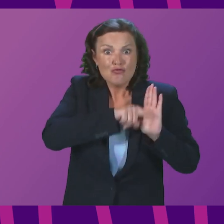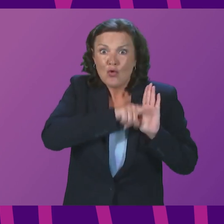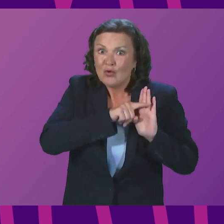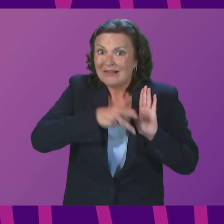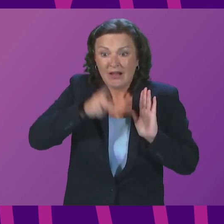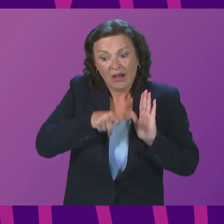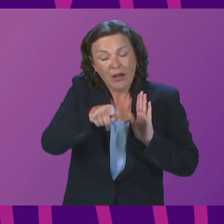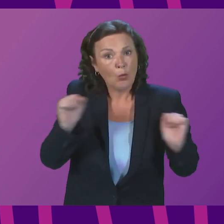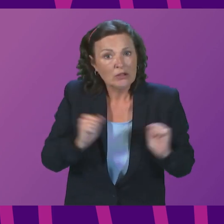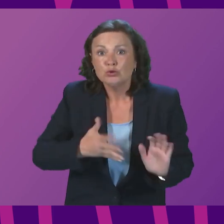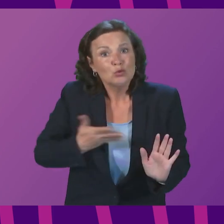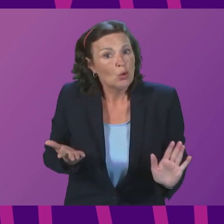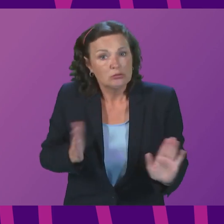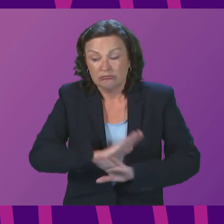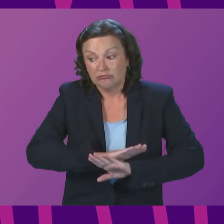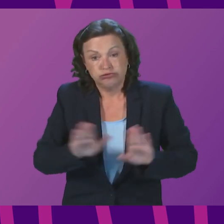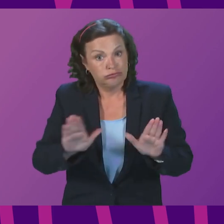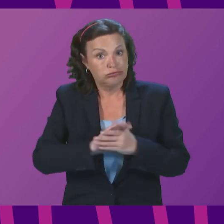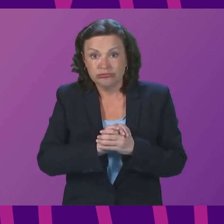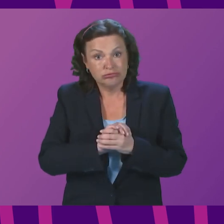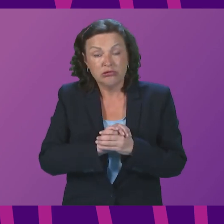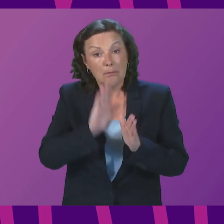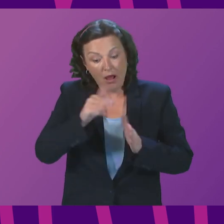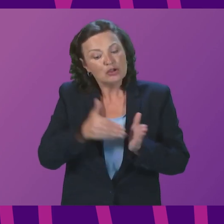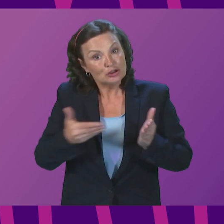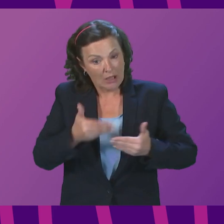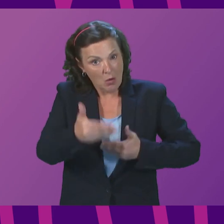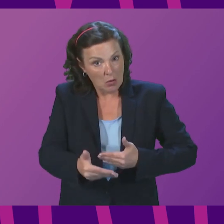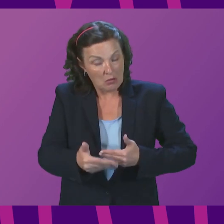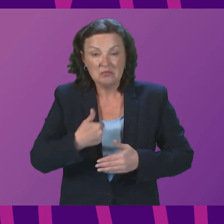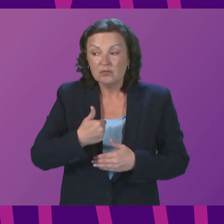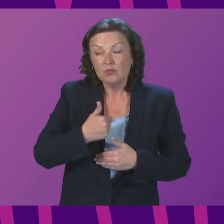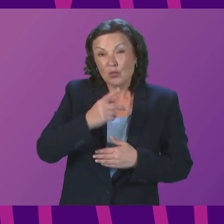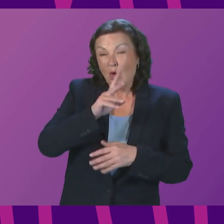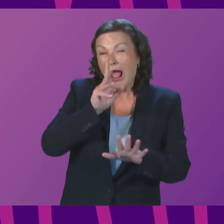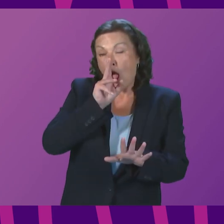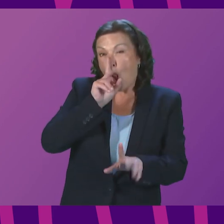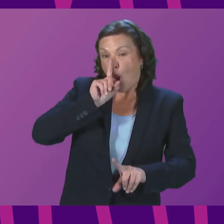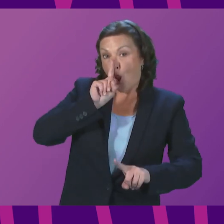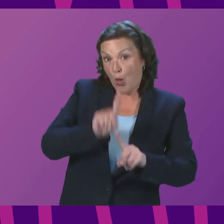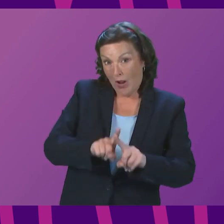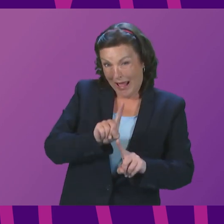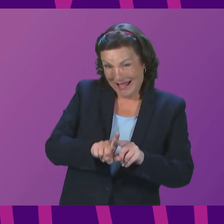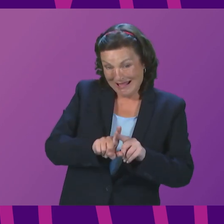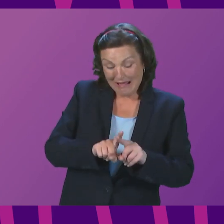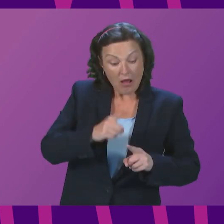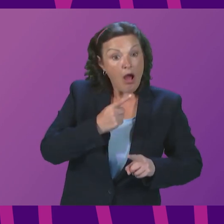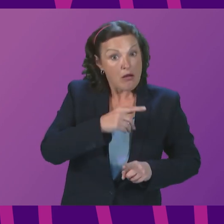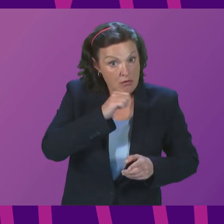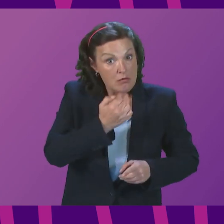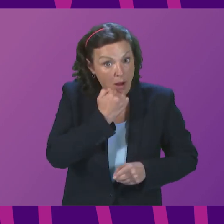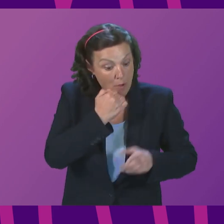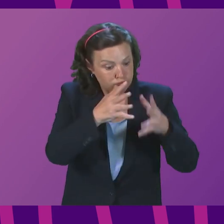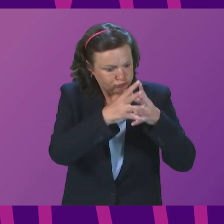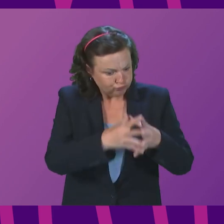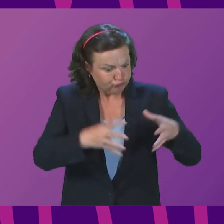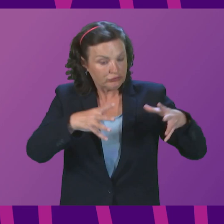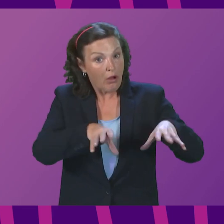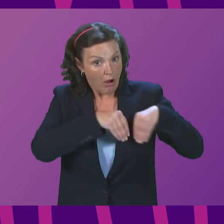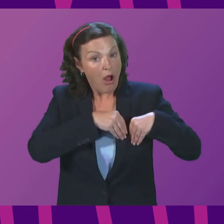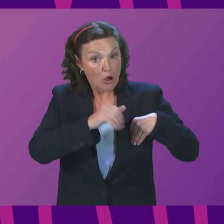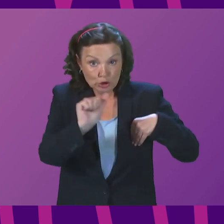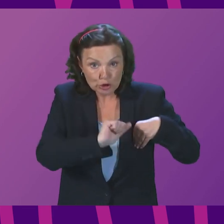At this stage, we are not seeing the translation into hospital cases that we saw at earlier